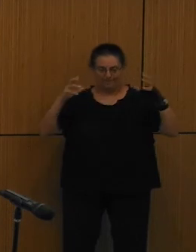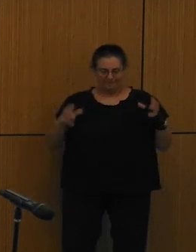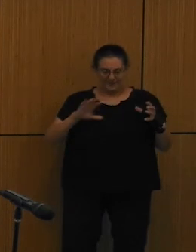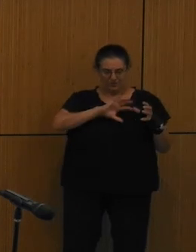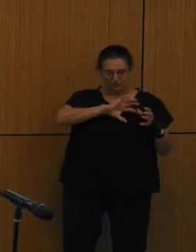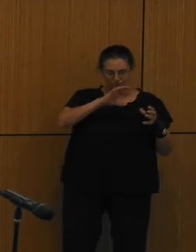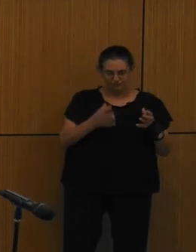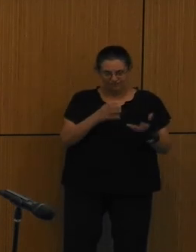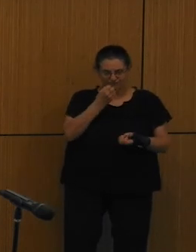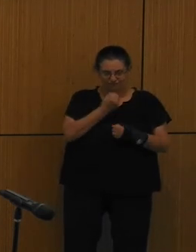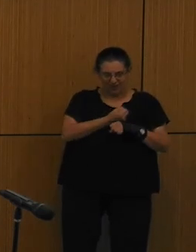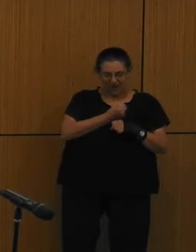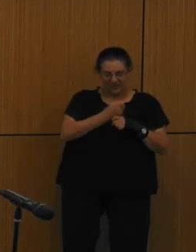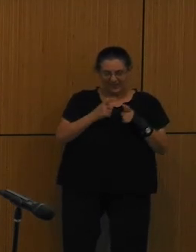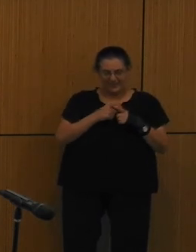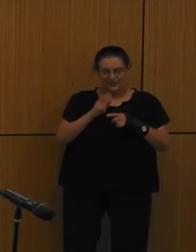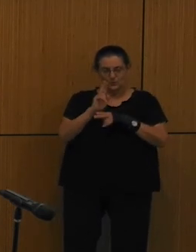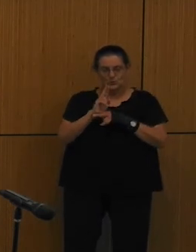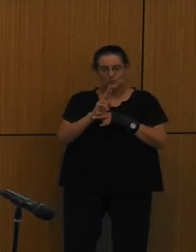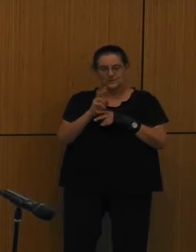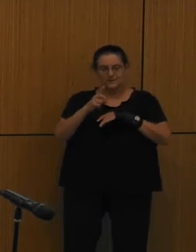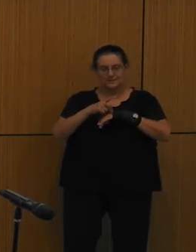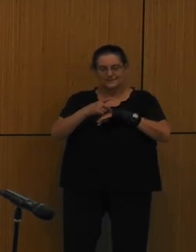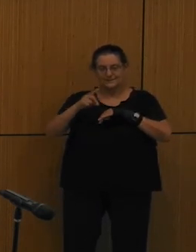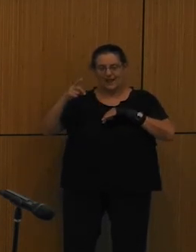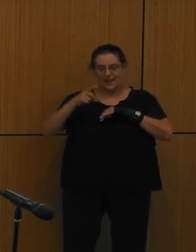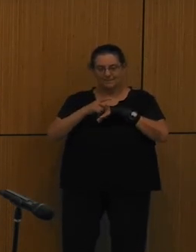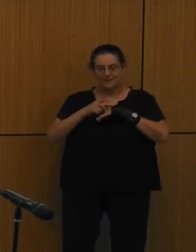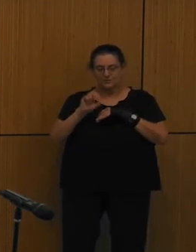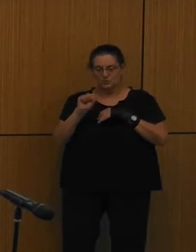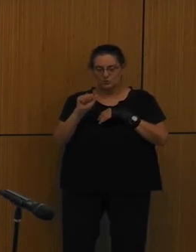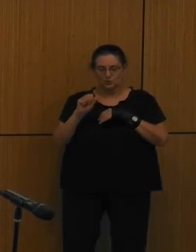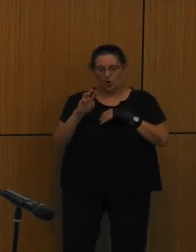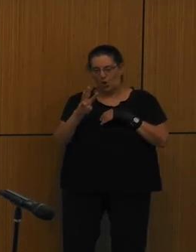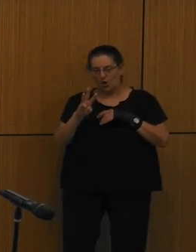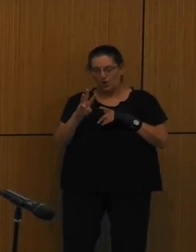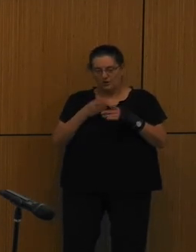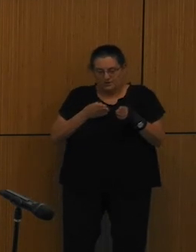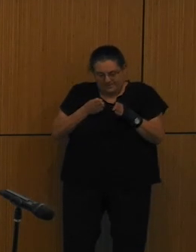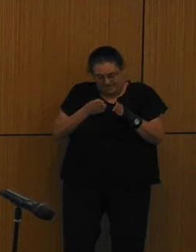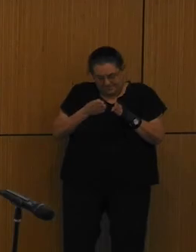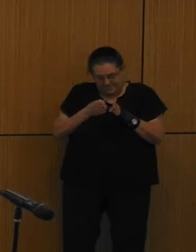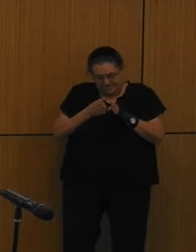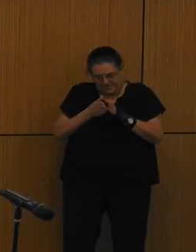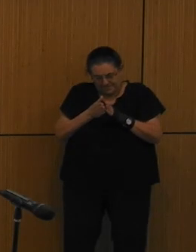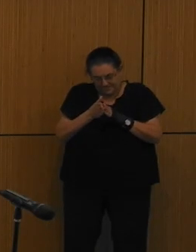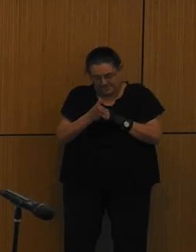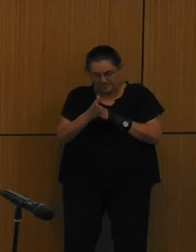Big diamond saw, into a smaller, you know, kind of rectangular piece.